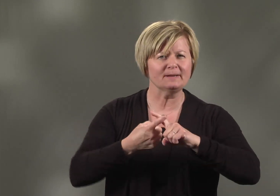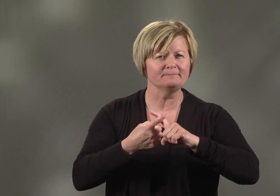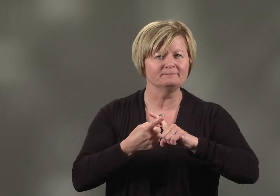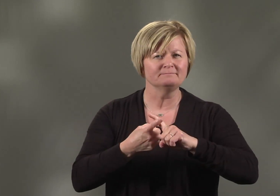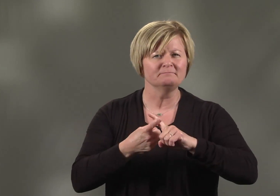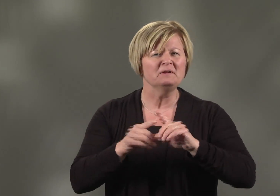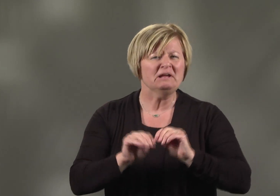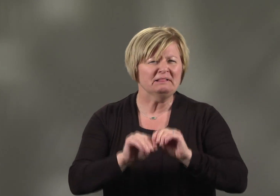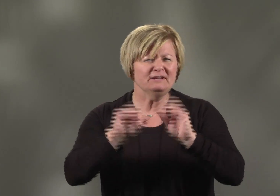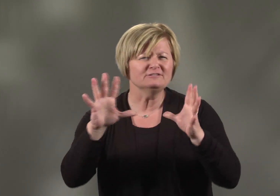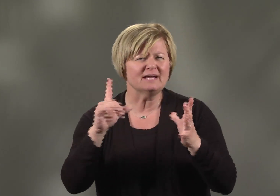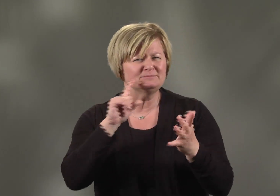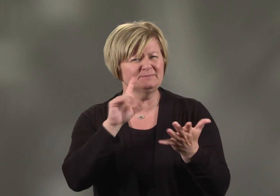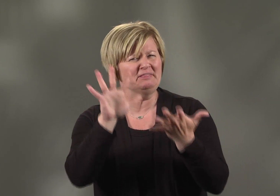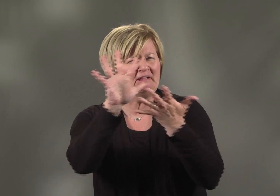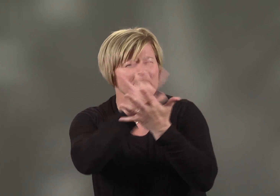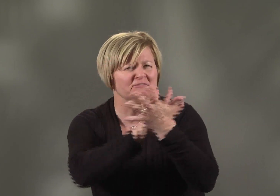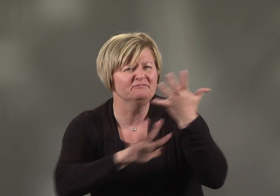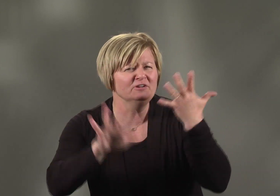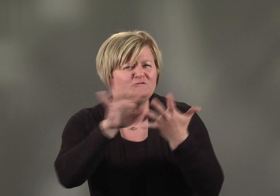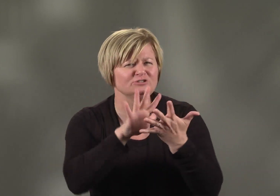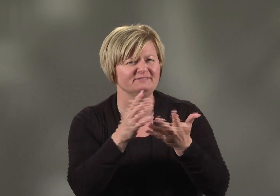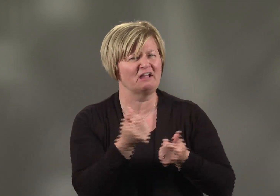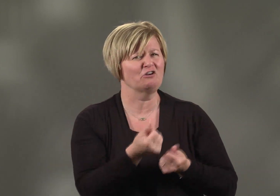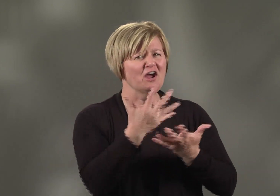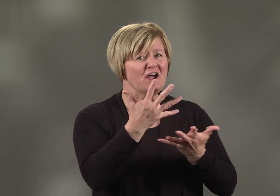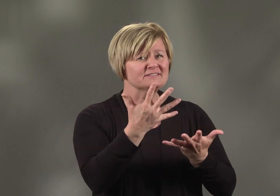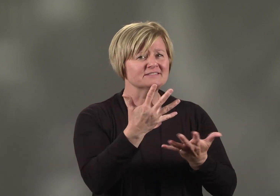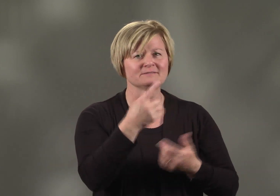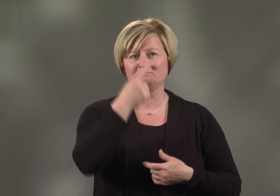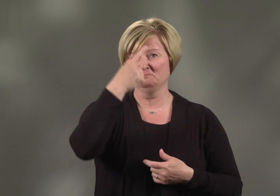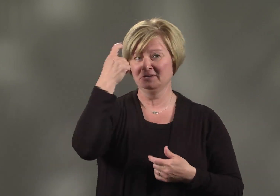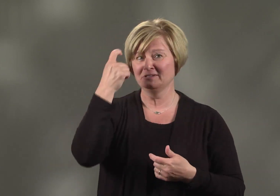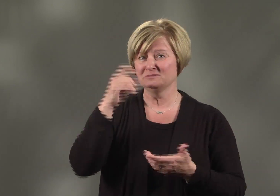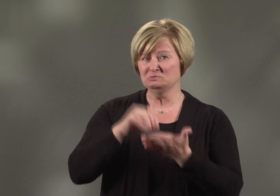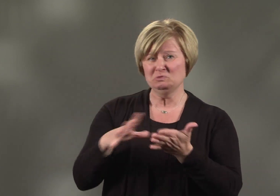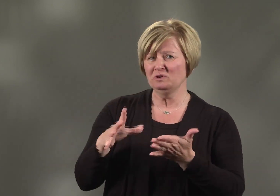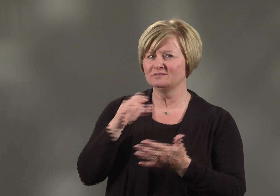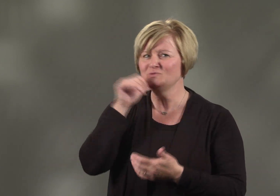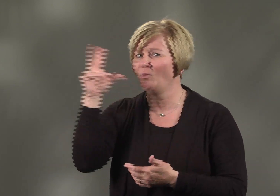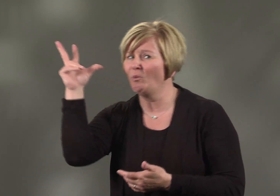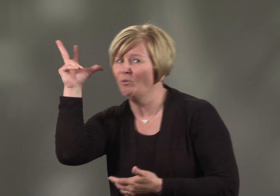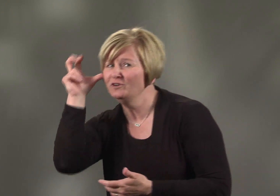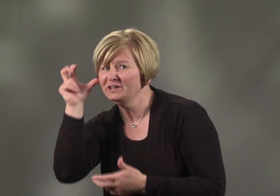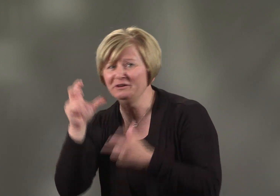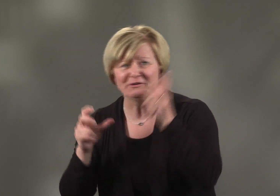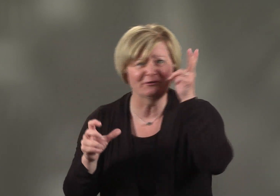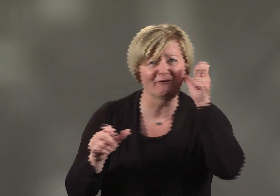clears up some of that confusion that's caused because students do not overhear other people's conversations.